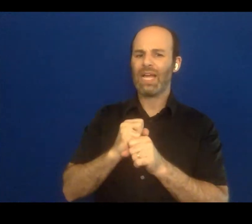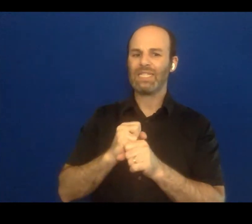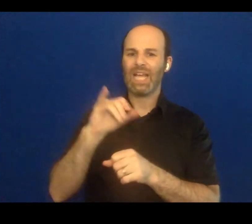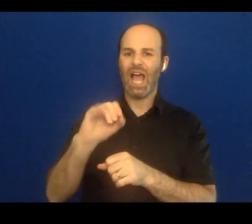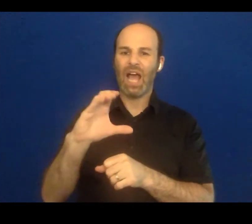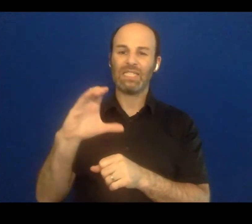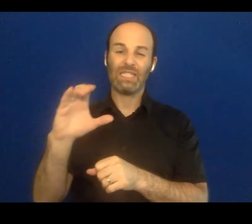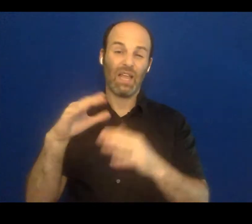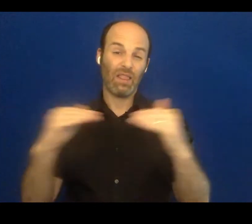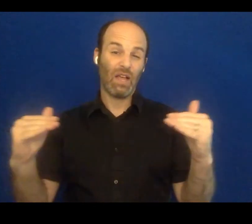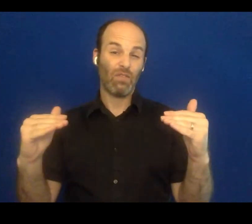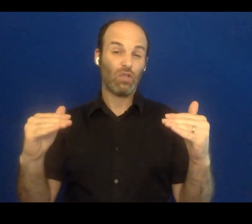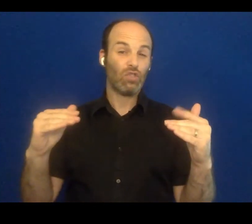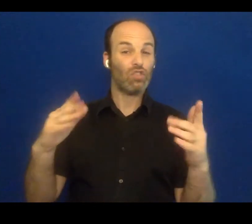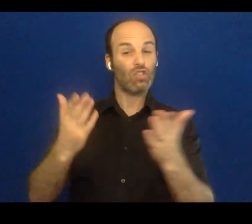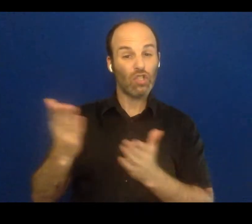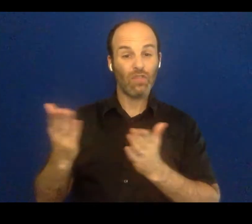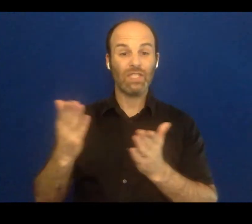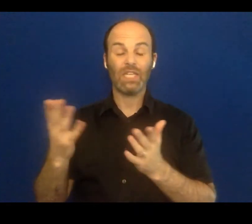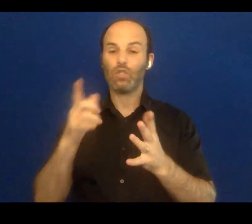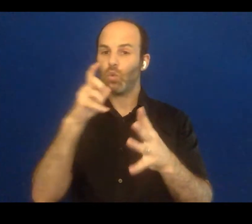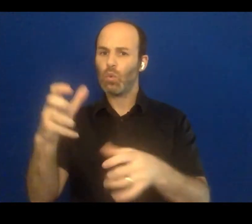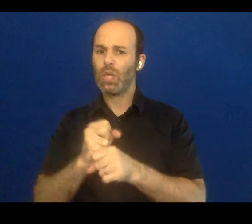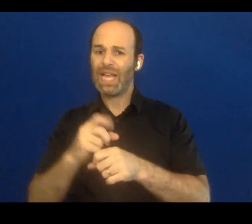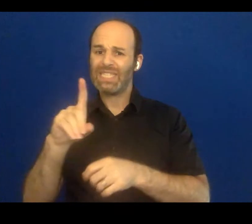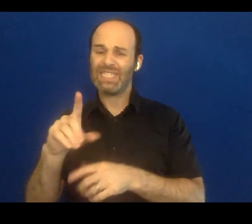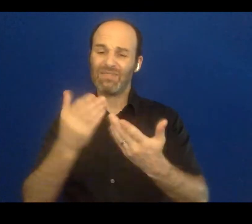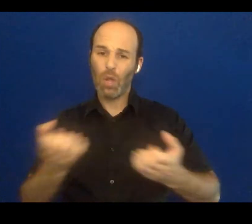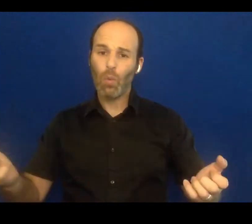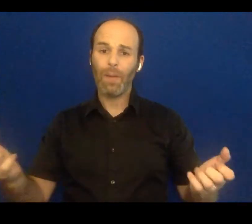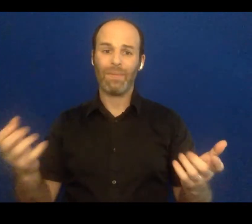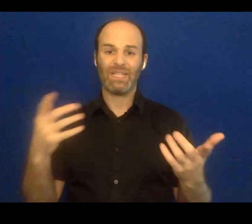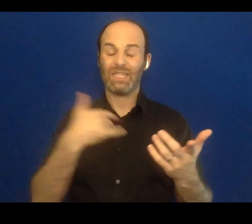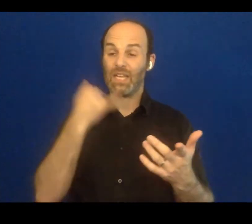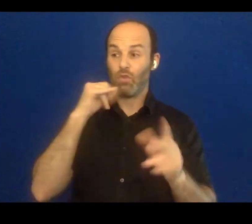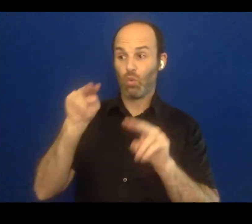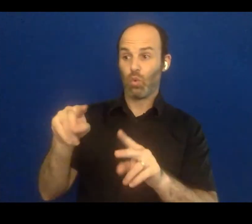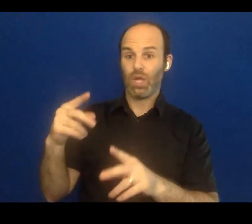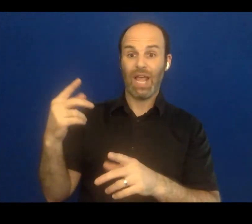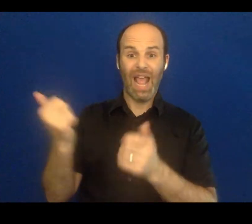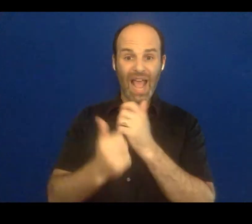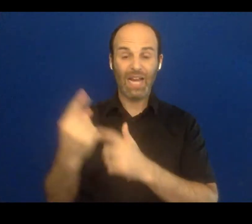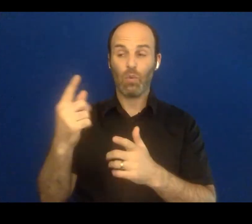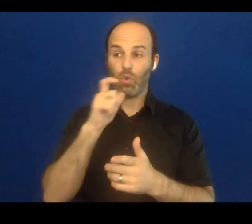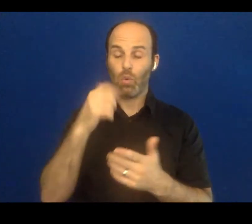WHO SHOULD RECEIVE A VENTILATOR AND EVERY TIME YOU LOOK AT IT, AND ESPECIALLY WITH A PERSON